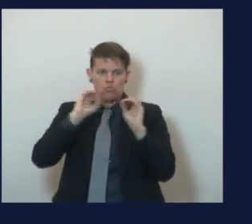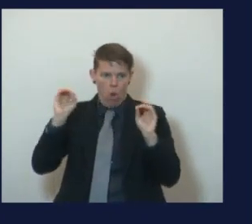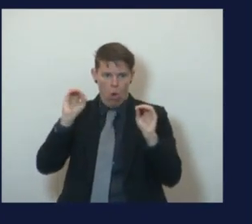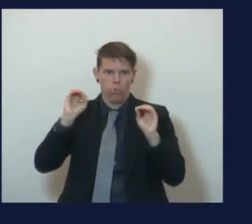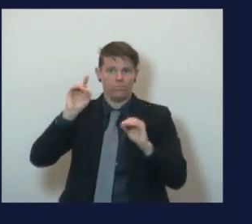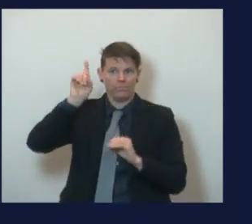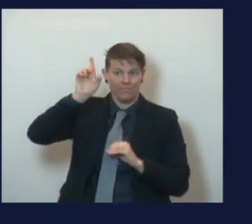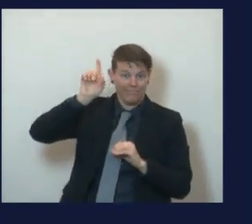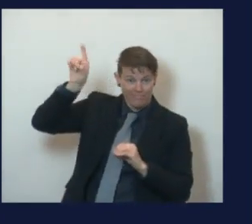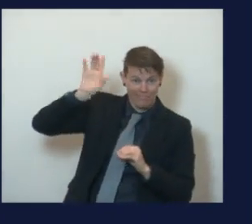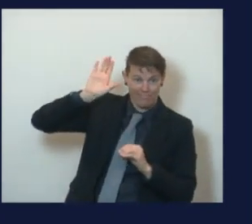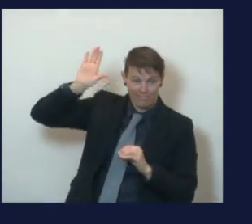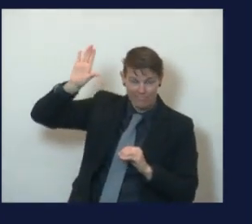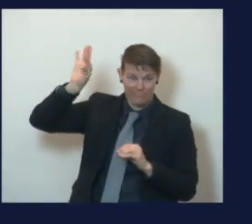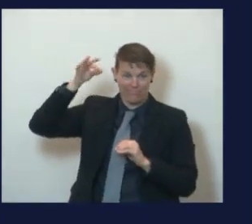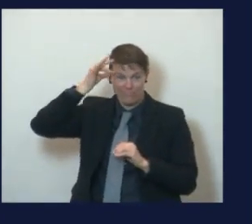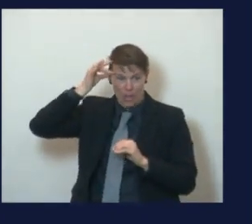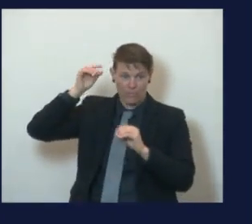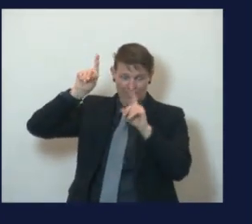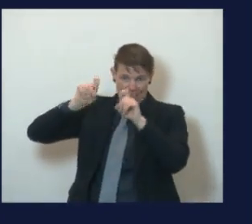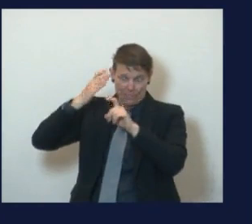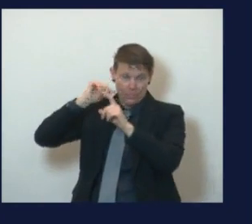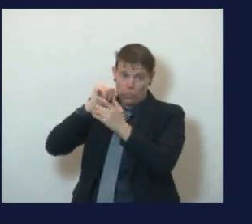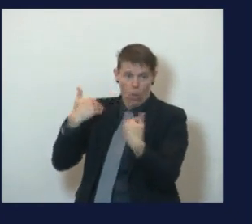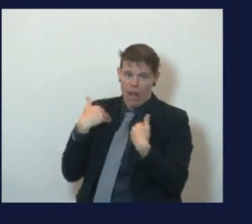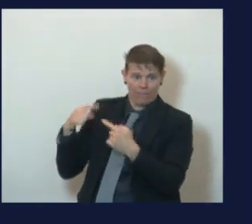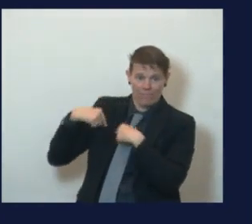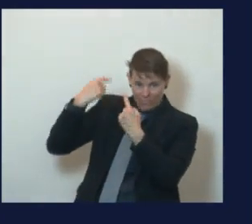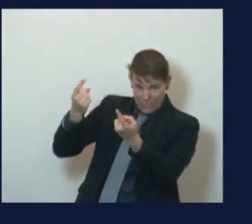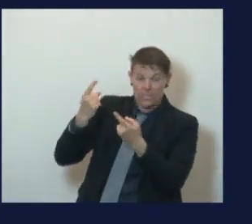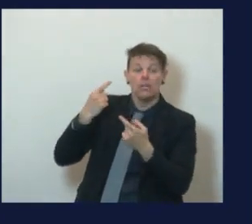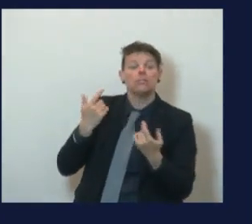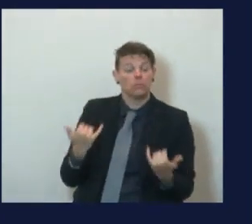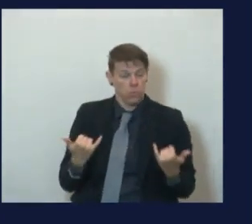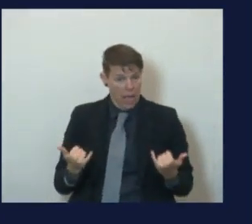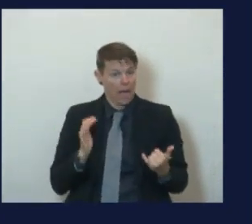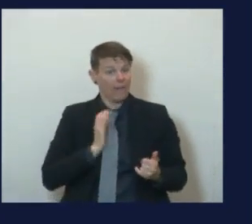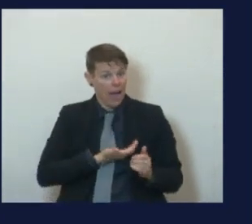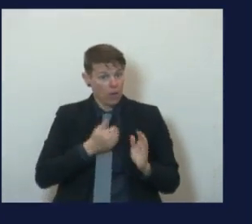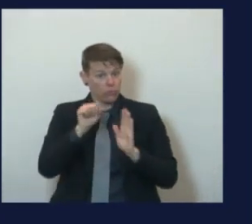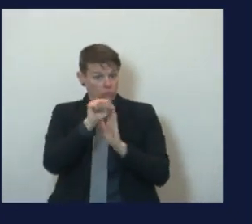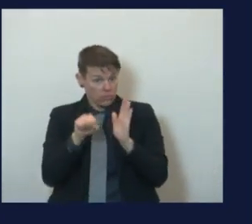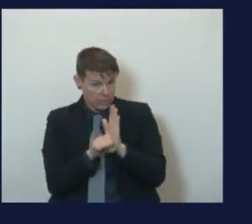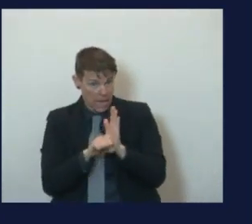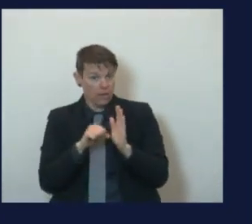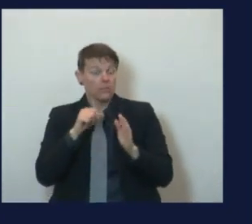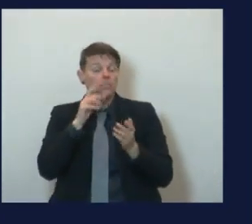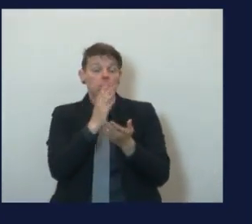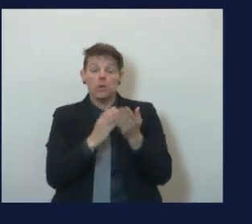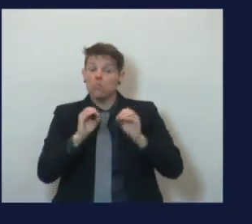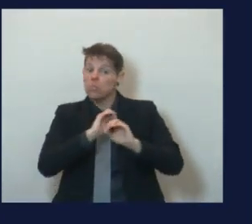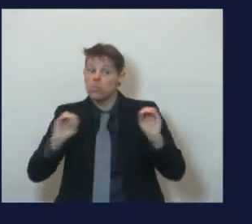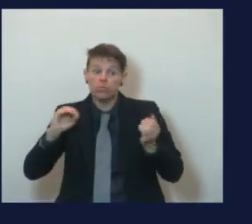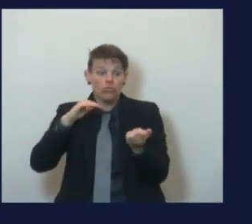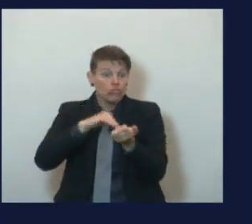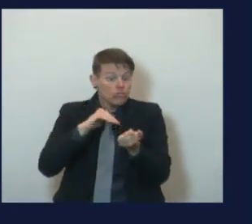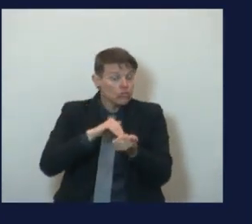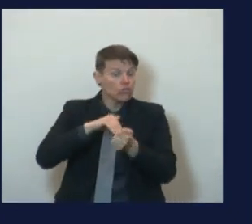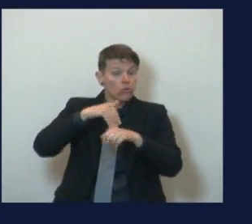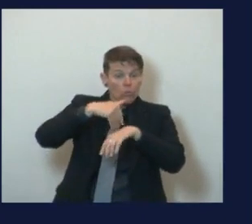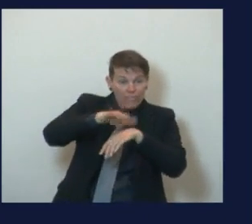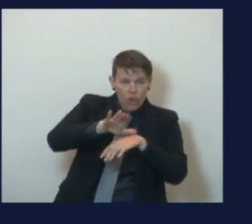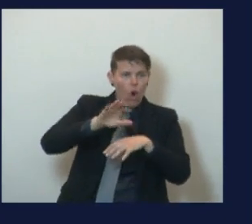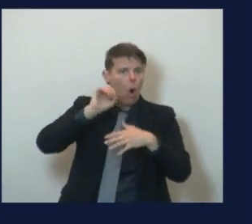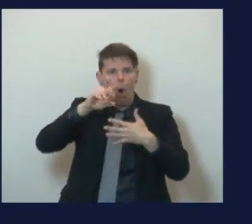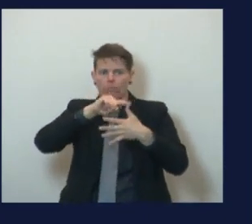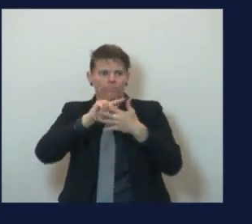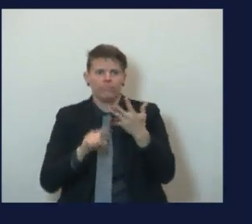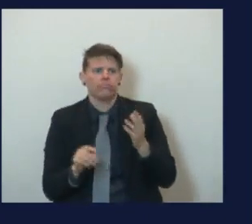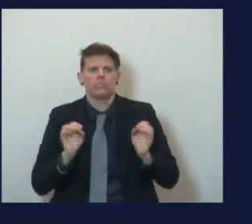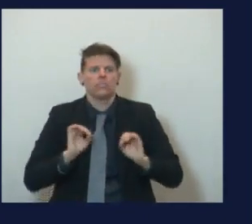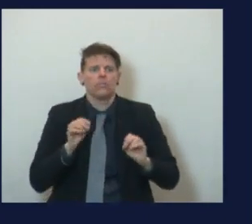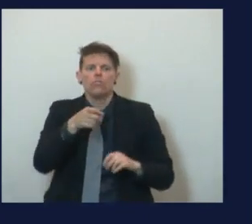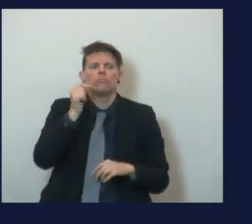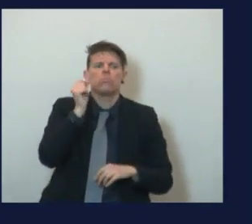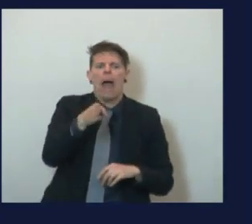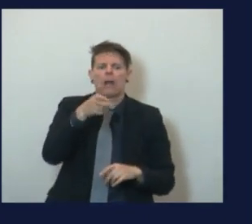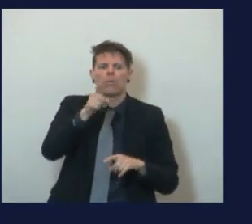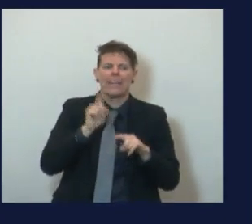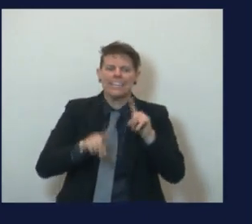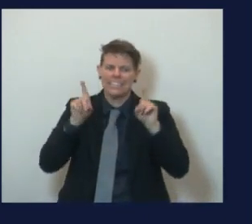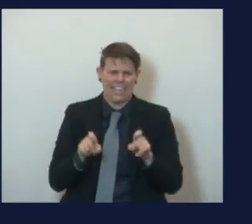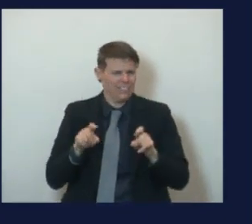ONE OF THESE WITH THE TESTING CAPACITY THAT WE HAVE, WE KNOW THAT BECAUSE THERE WAS NO FEDERAL TESTING STRATEGY, TODAY, THERE ARE STILL SOME STATES THAT WITHOUT A DOCTOR’S REFERRAL, OR